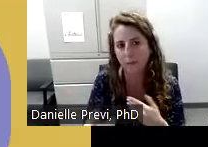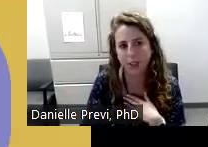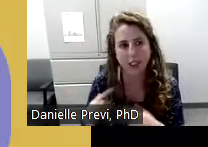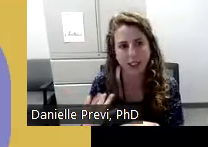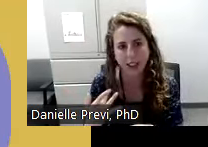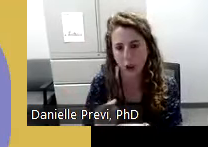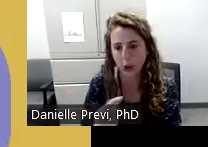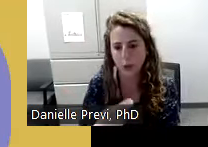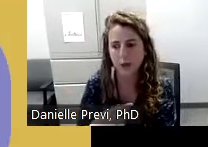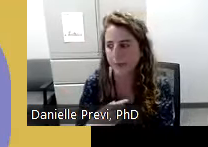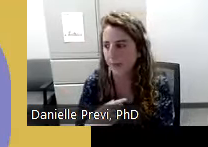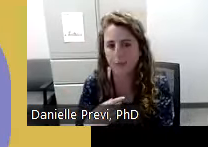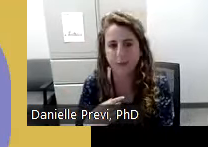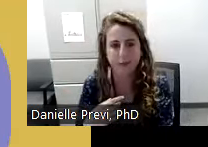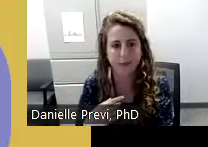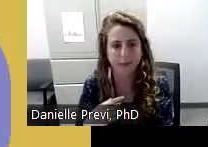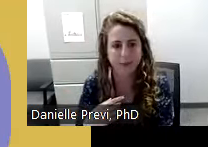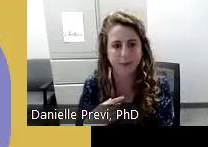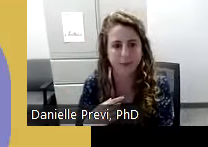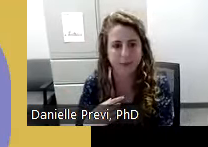so these are just two examples of books that we use very often.